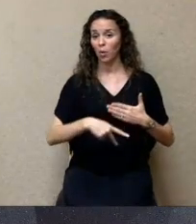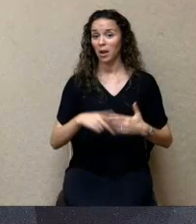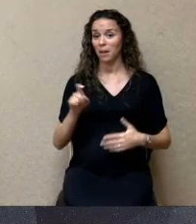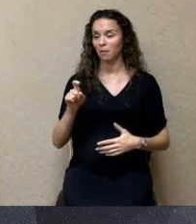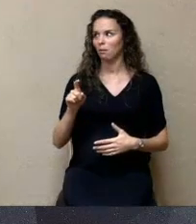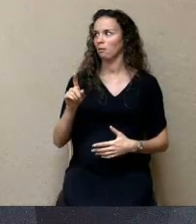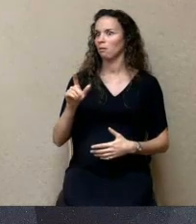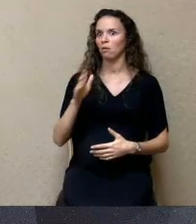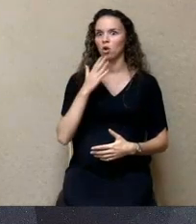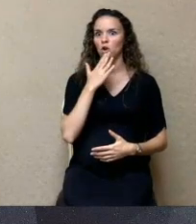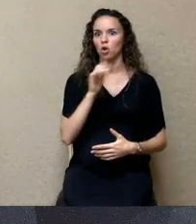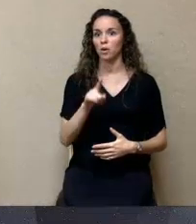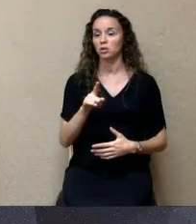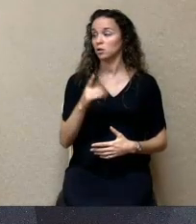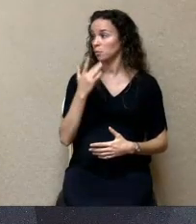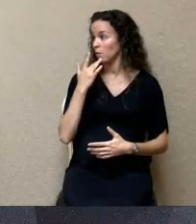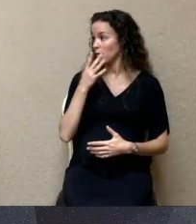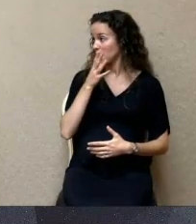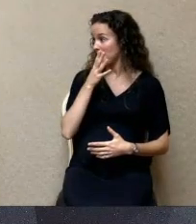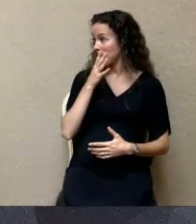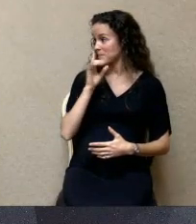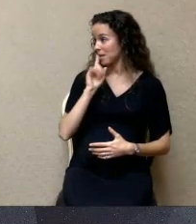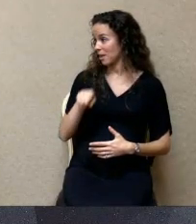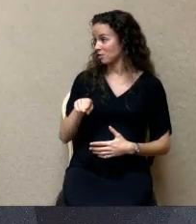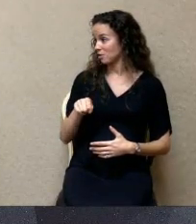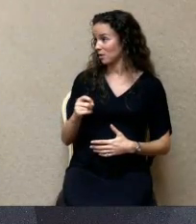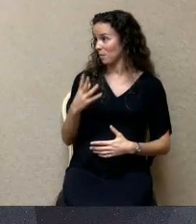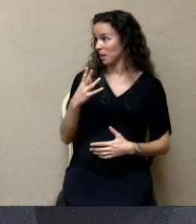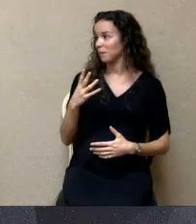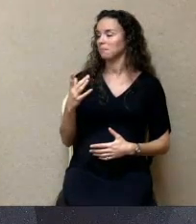Those are great questions. Do you want Mom to answer about how many you've tried?